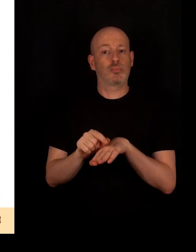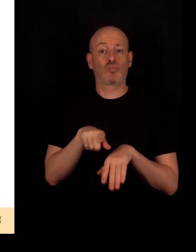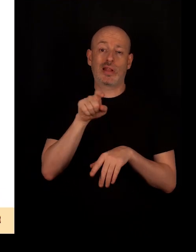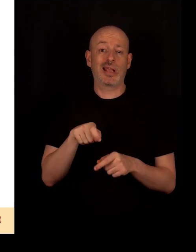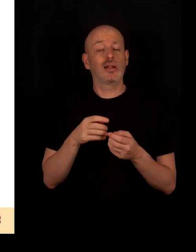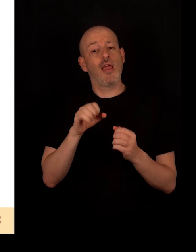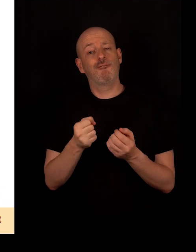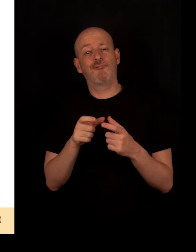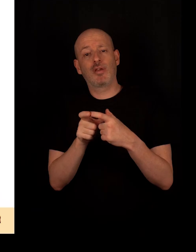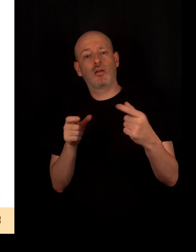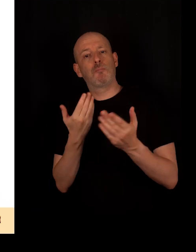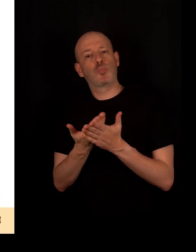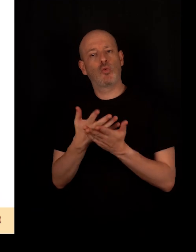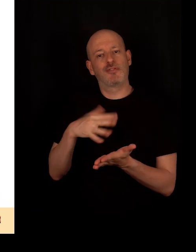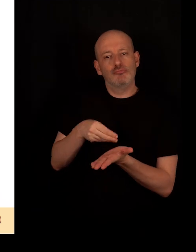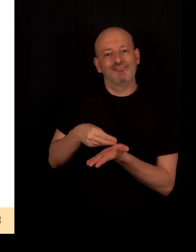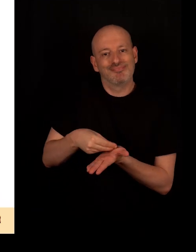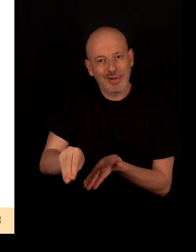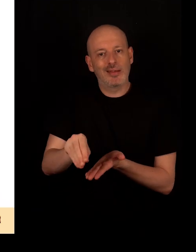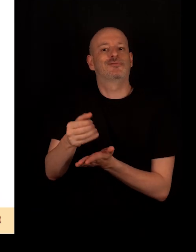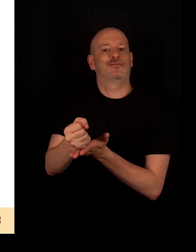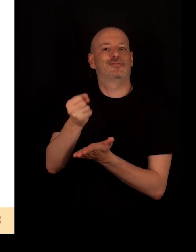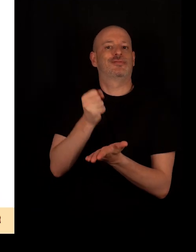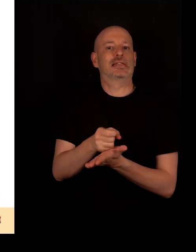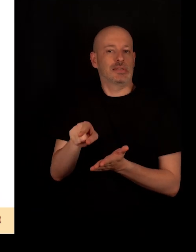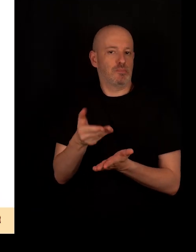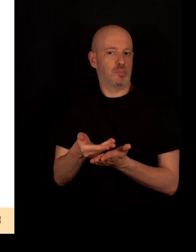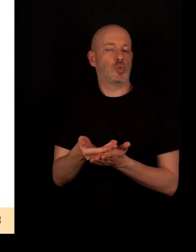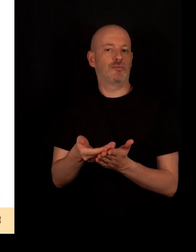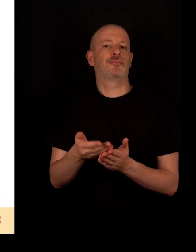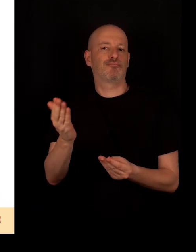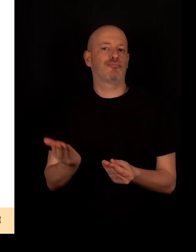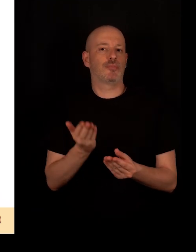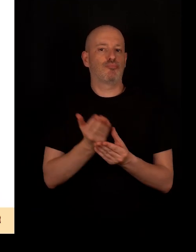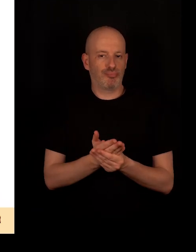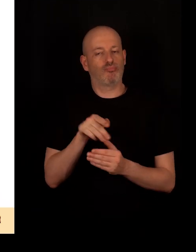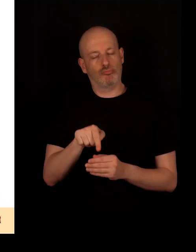Then we need to have the receipt of the of the expense of the payment